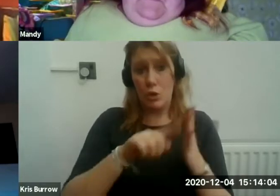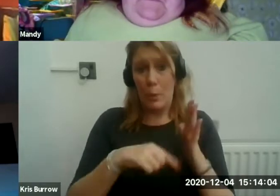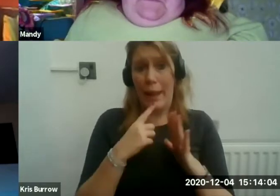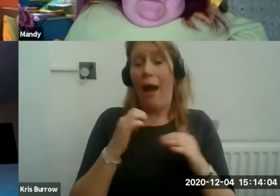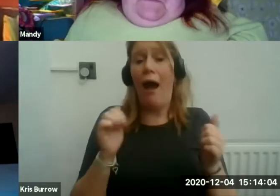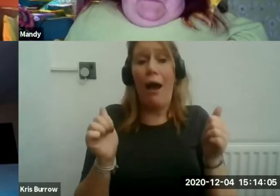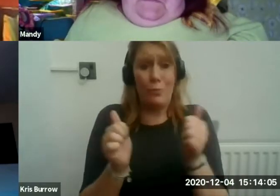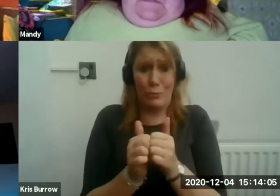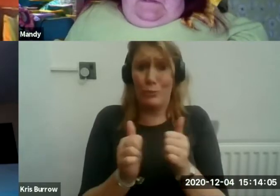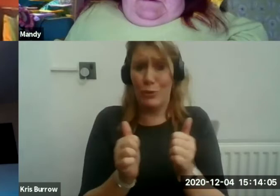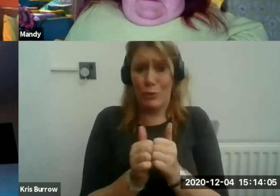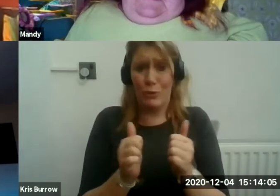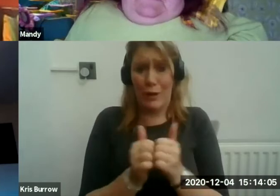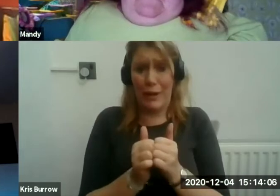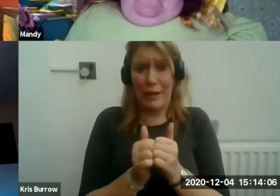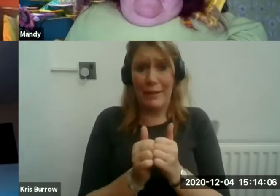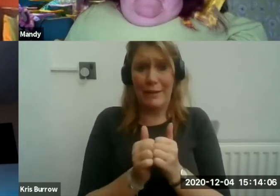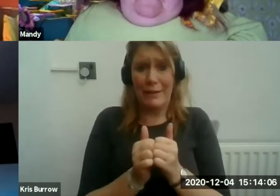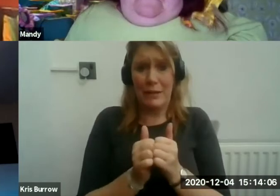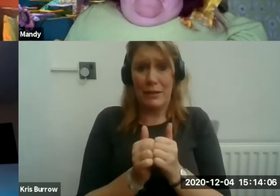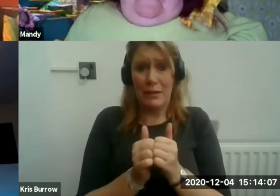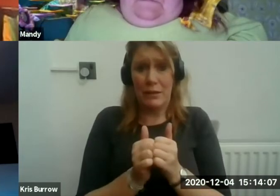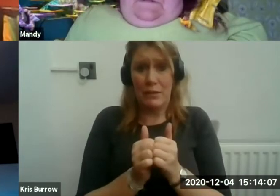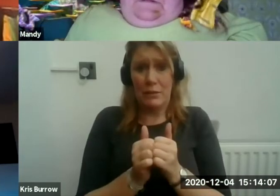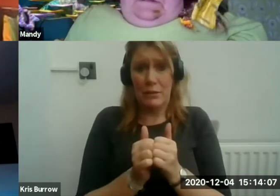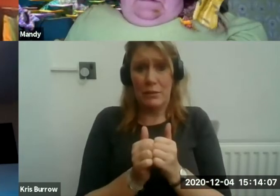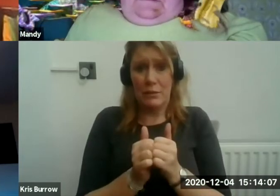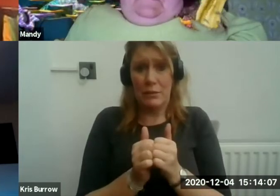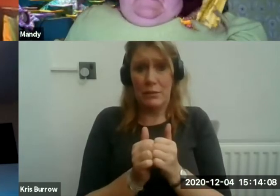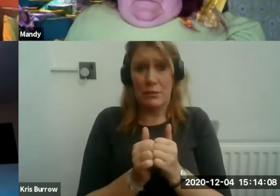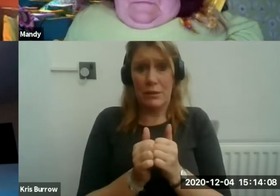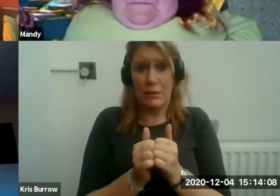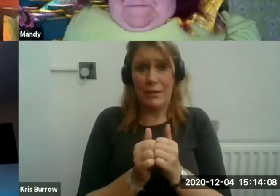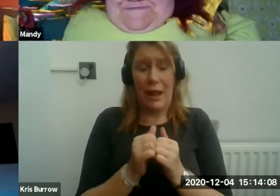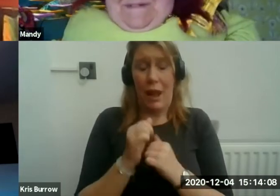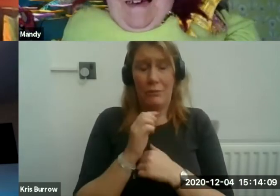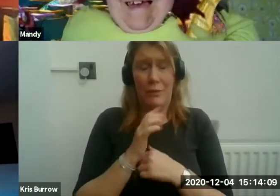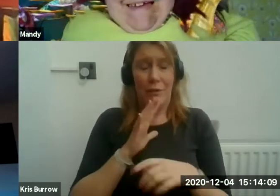I can't see past your head but I'm not